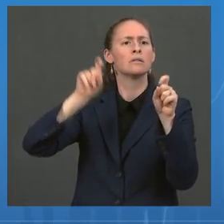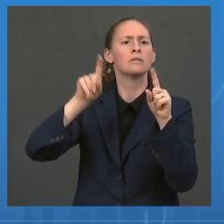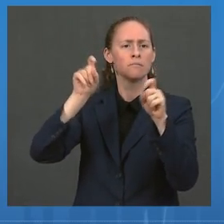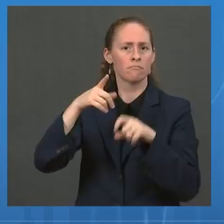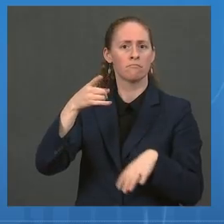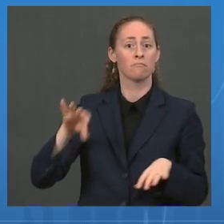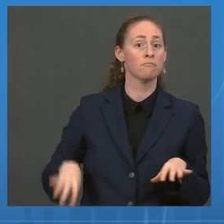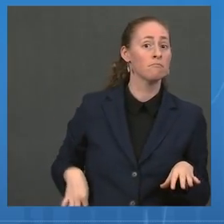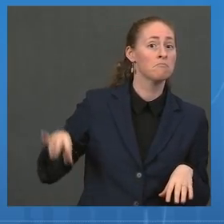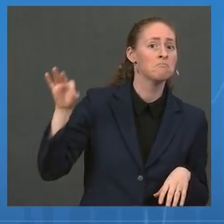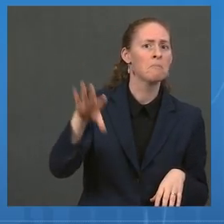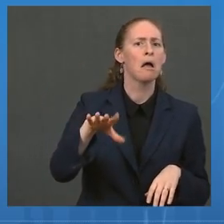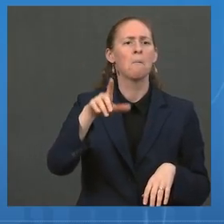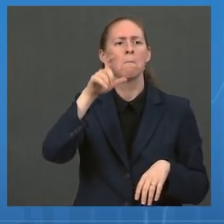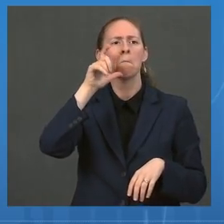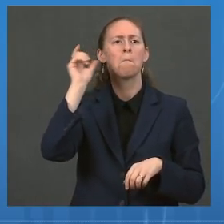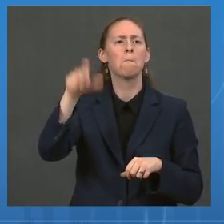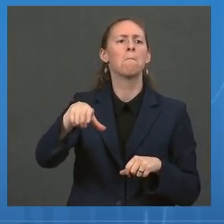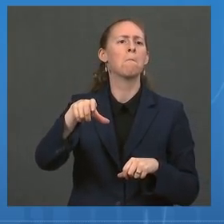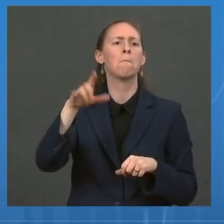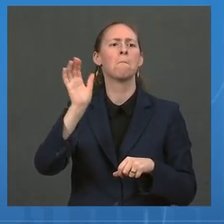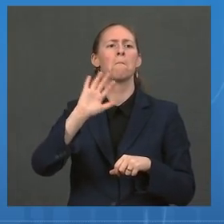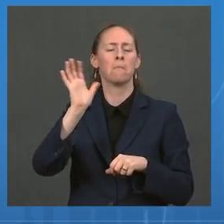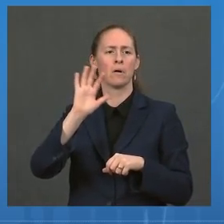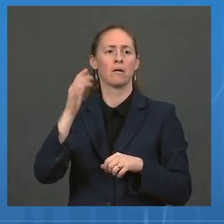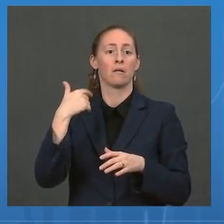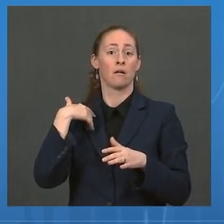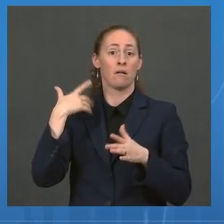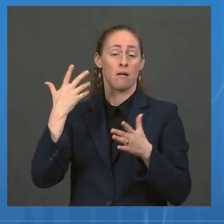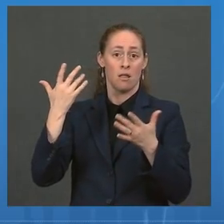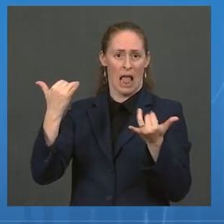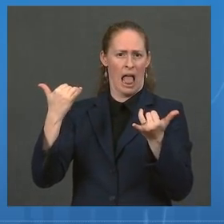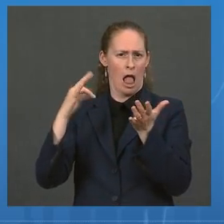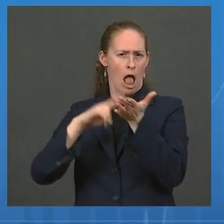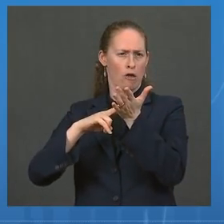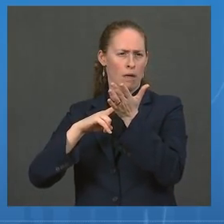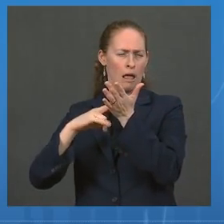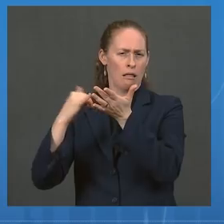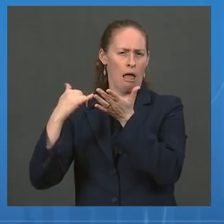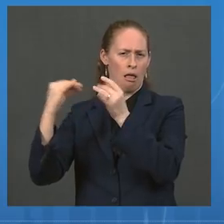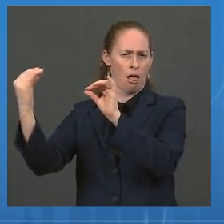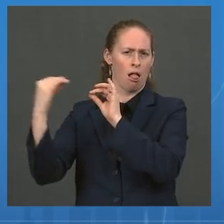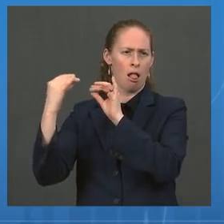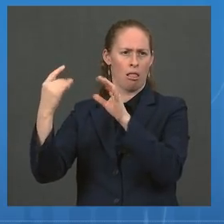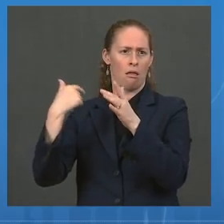I don't want to get ahead of the contracting process and, therefore, will not talk about specific companies.